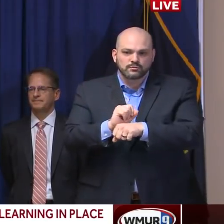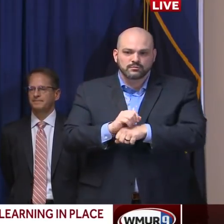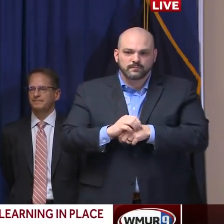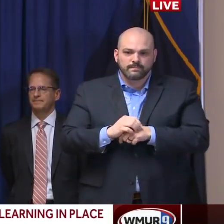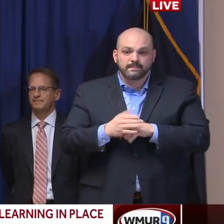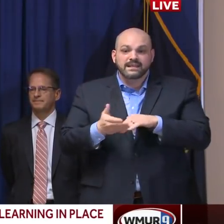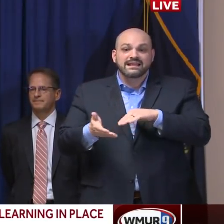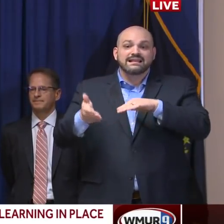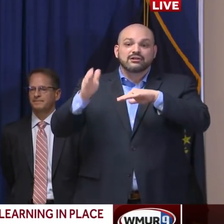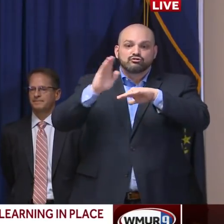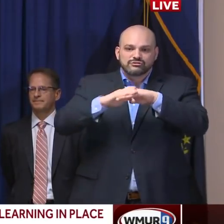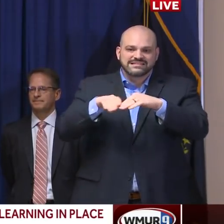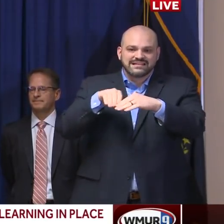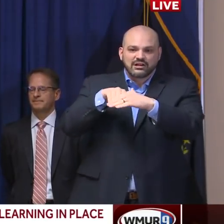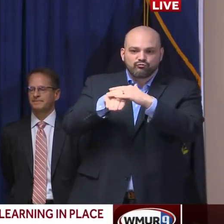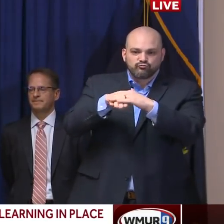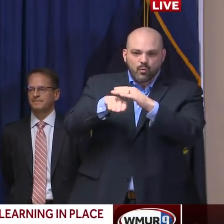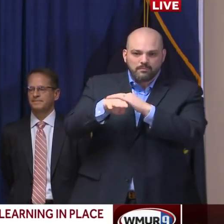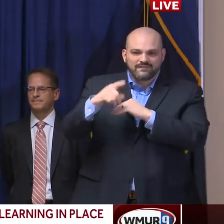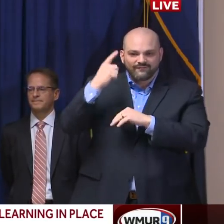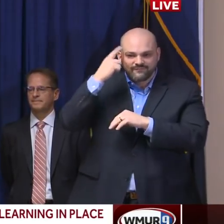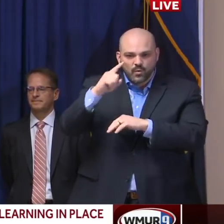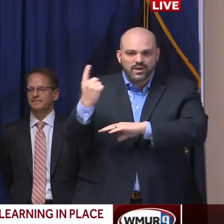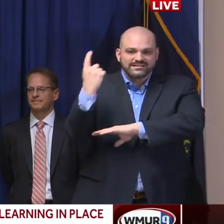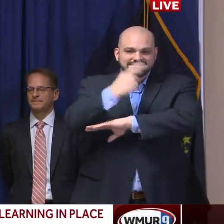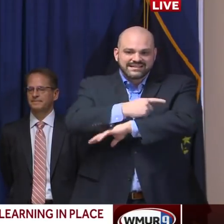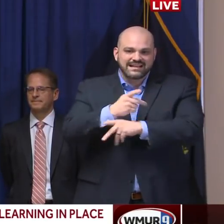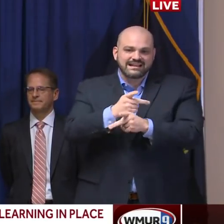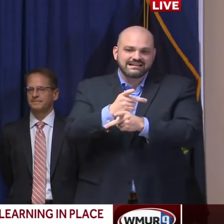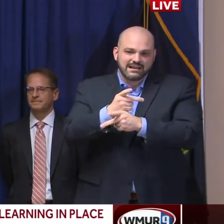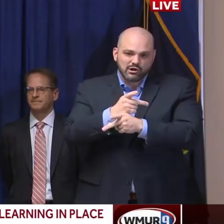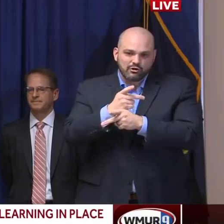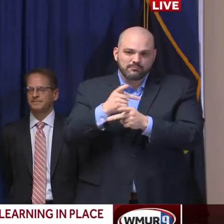EMPLOYEES IF THEY SO CHOOSE.